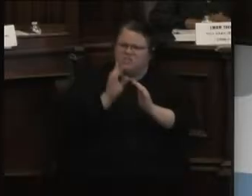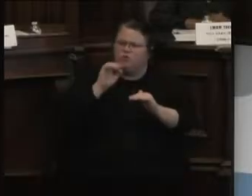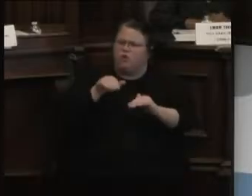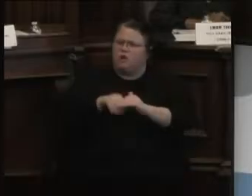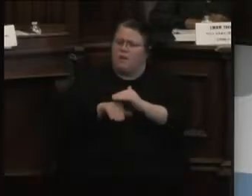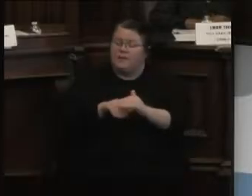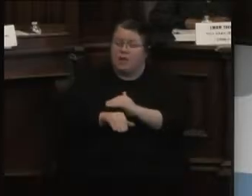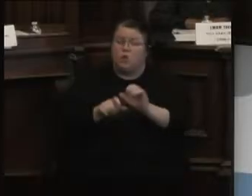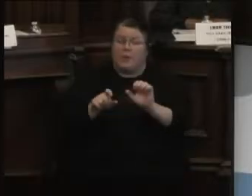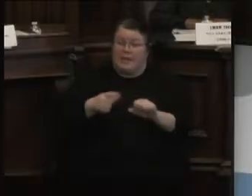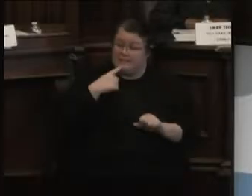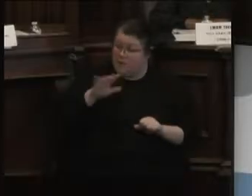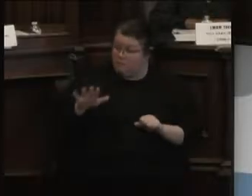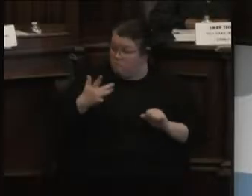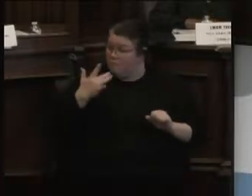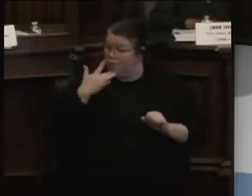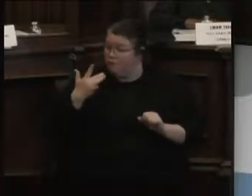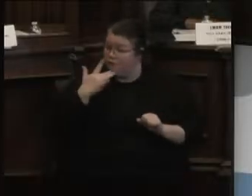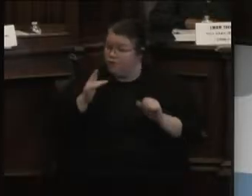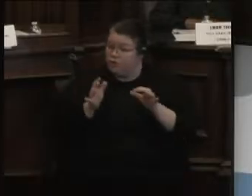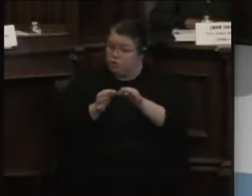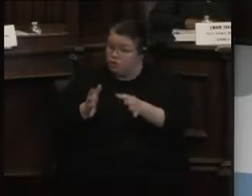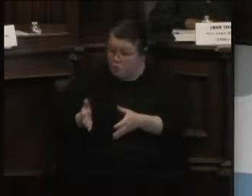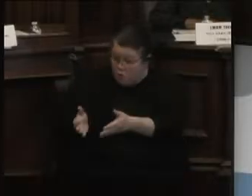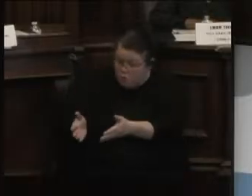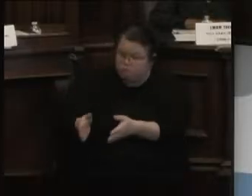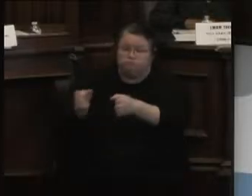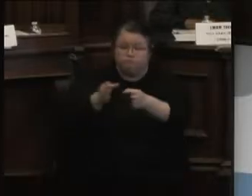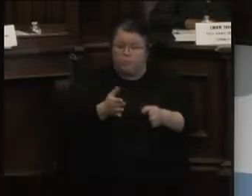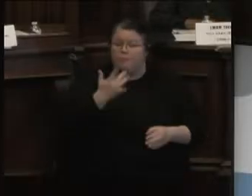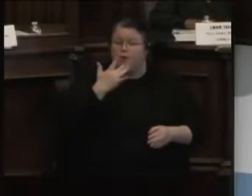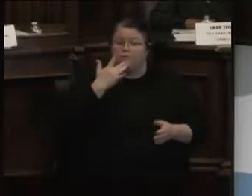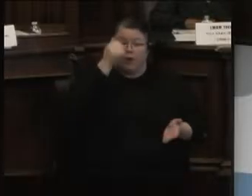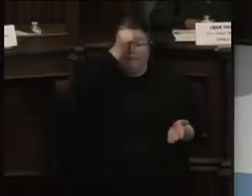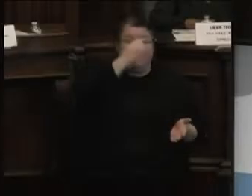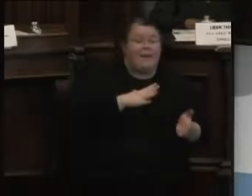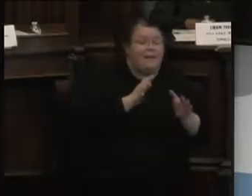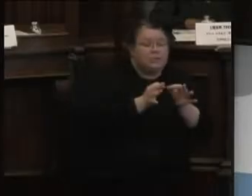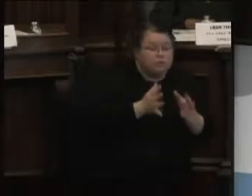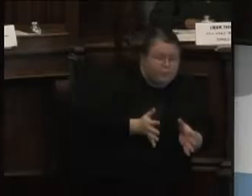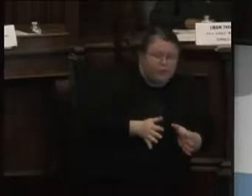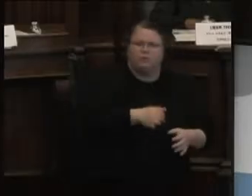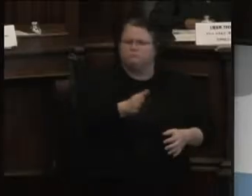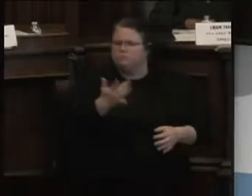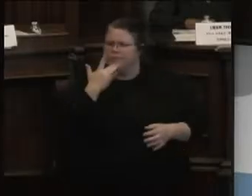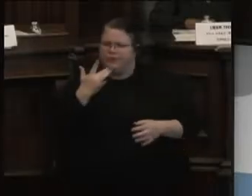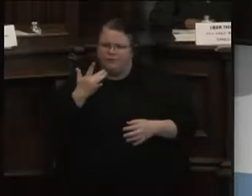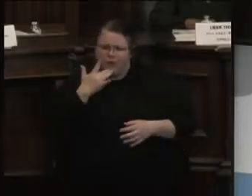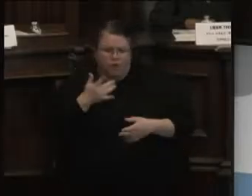charged when you go out asking for accommodations, you can say,